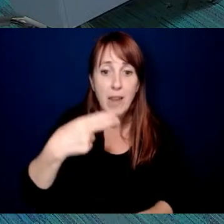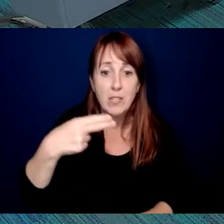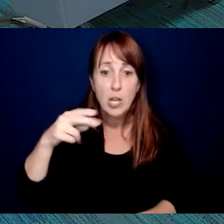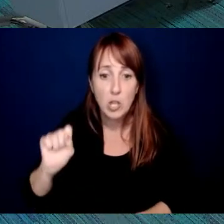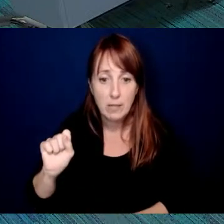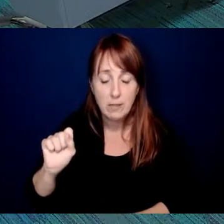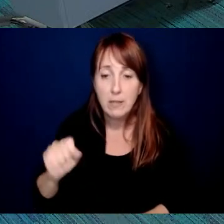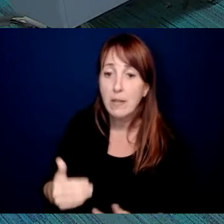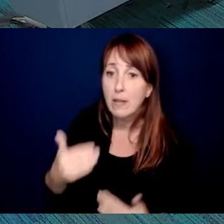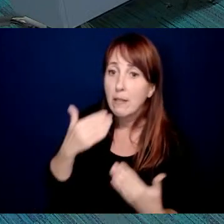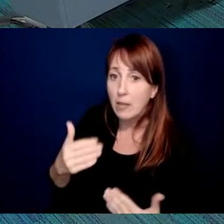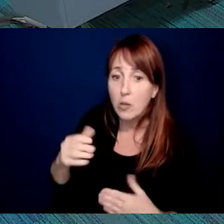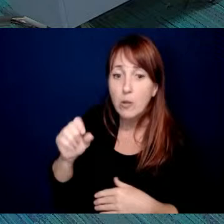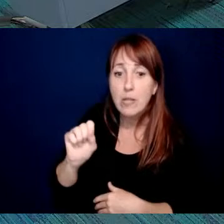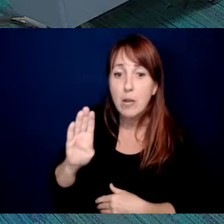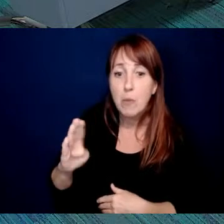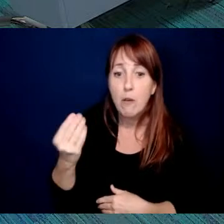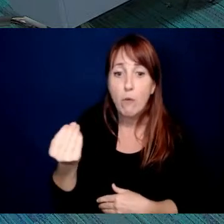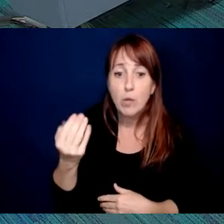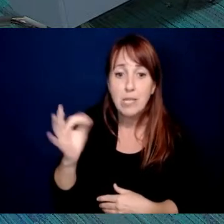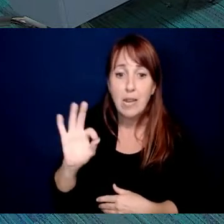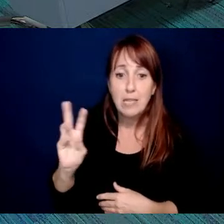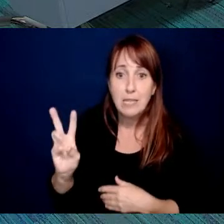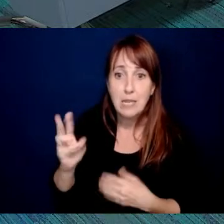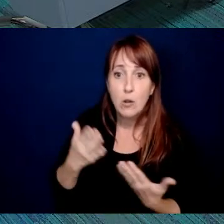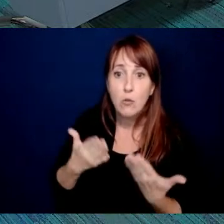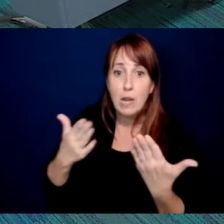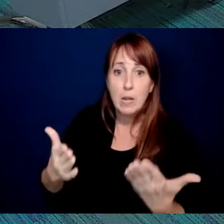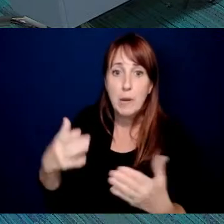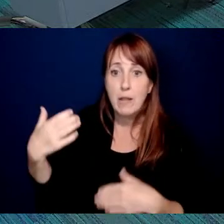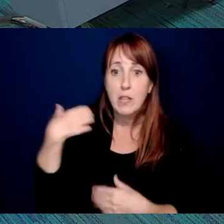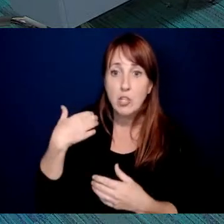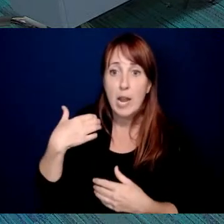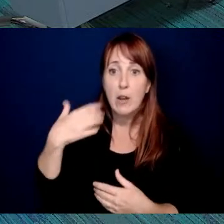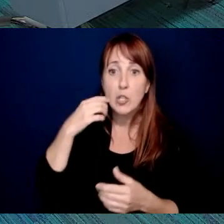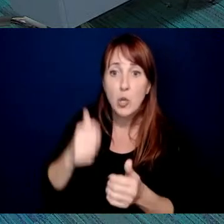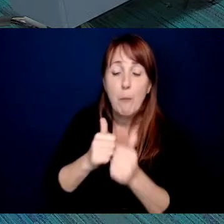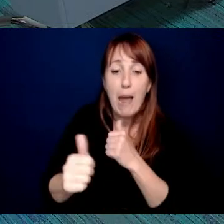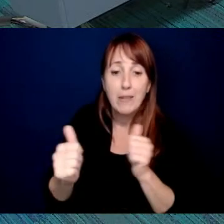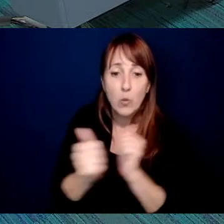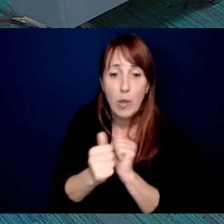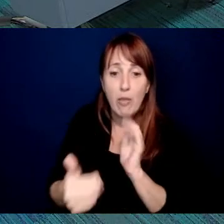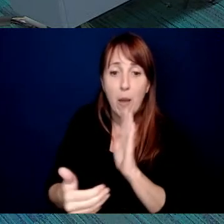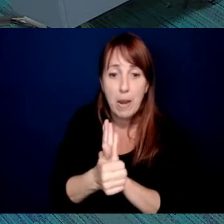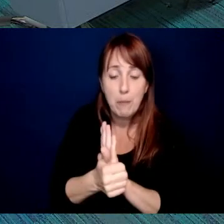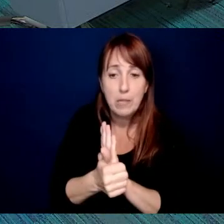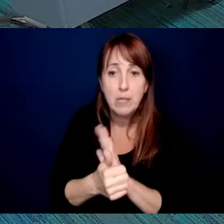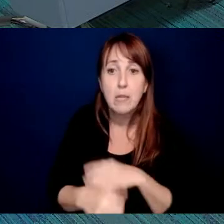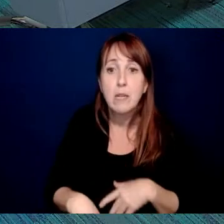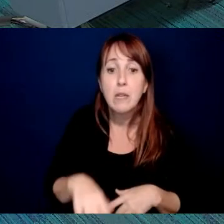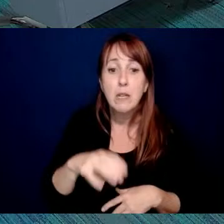Okay, Senate bill 1496. Recommendation of the chairs to pass with amendments Chair and vice chair vote Aye.